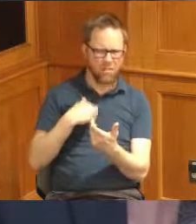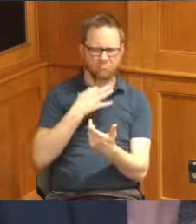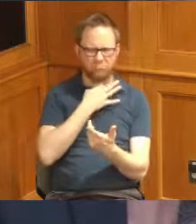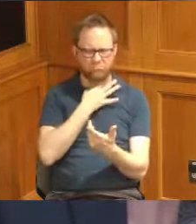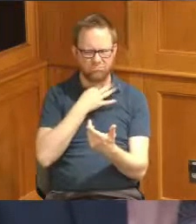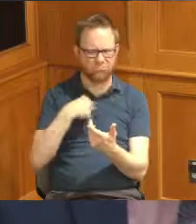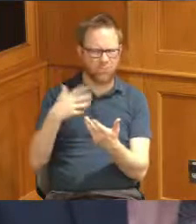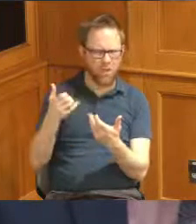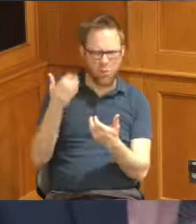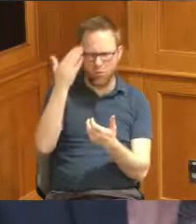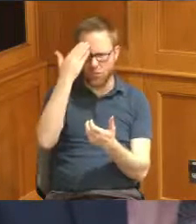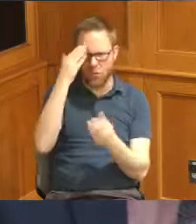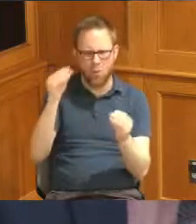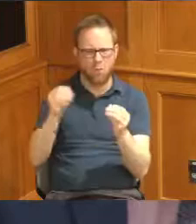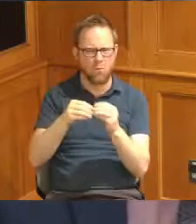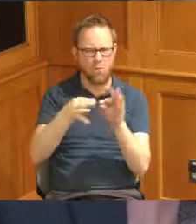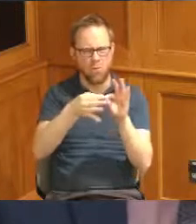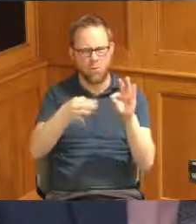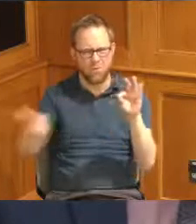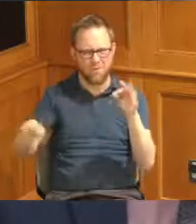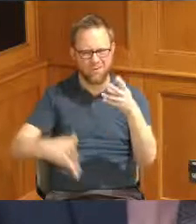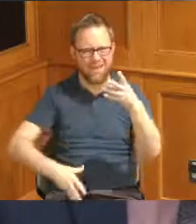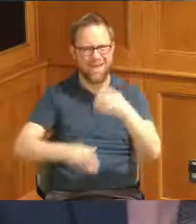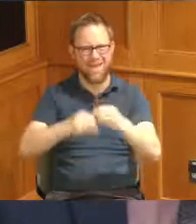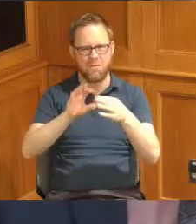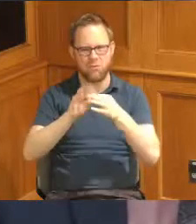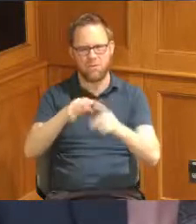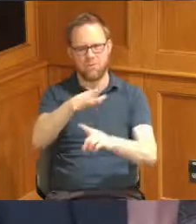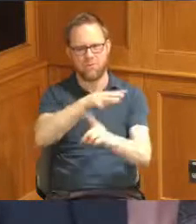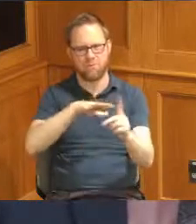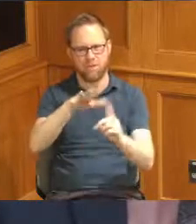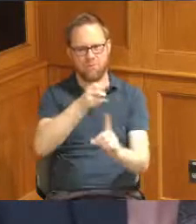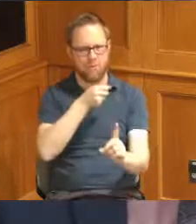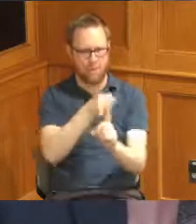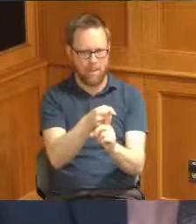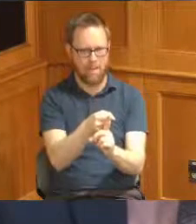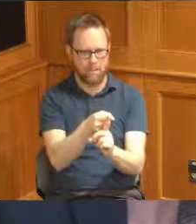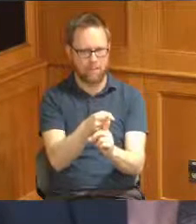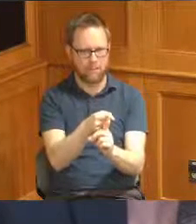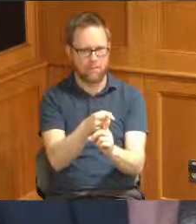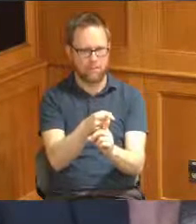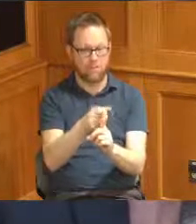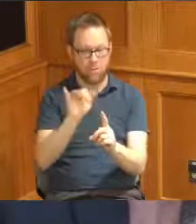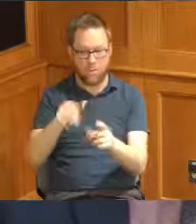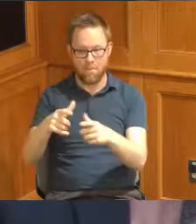additional language related to the environmental impact of the potential expansion that's being